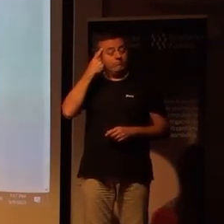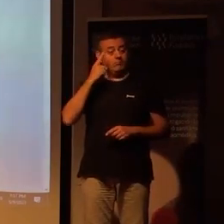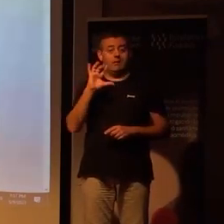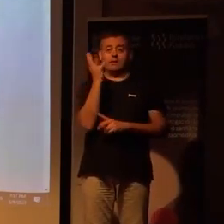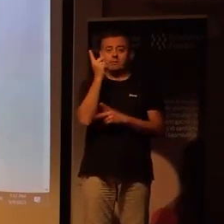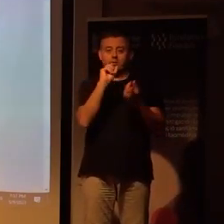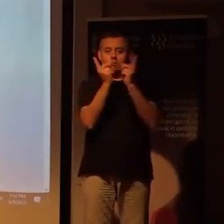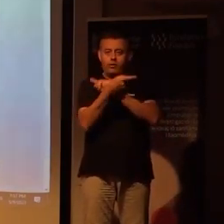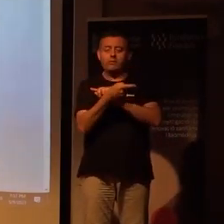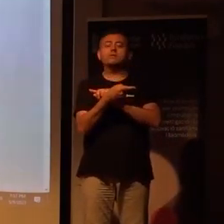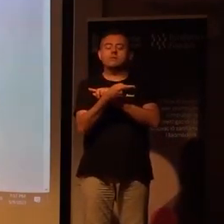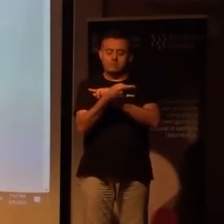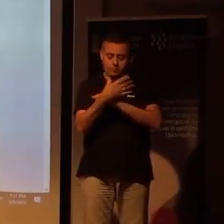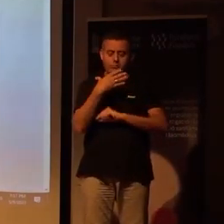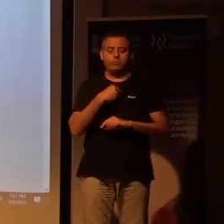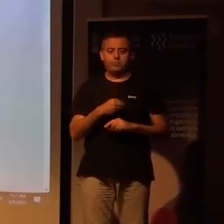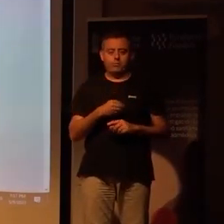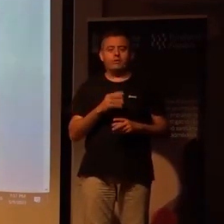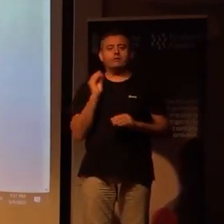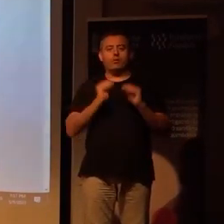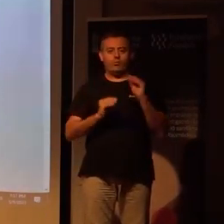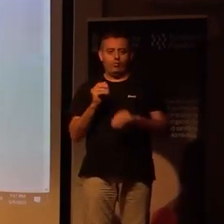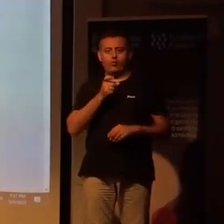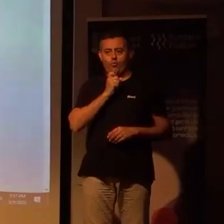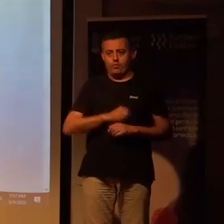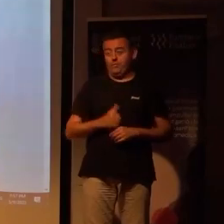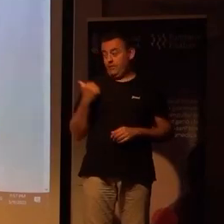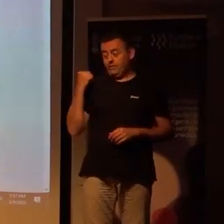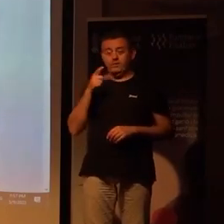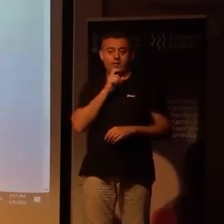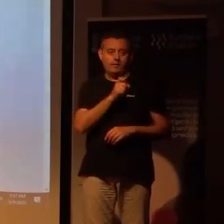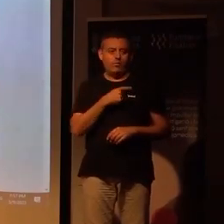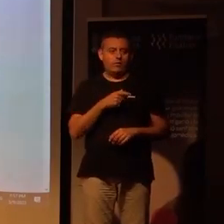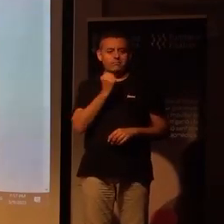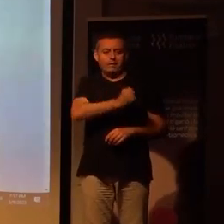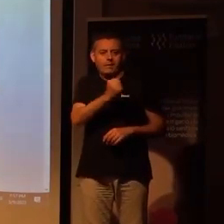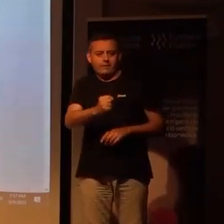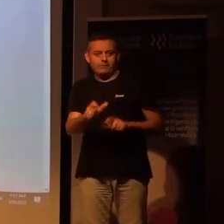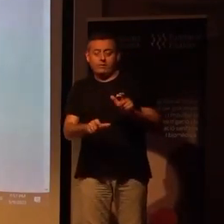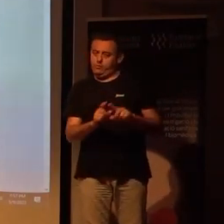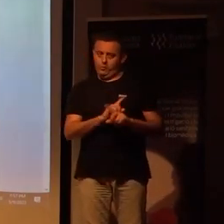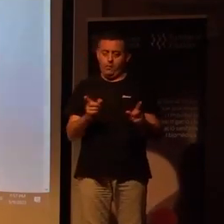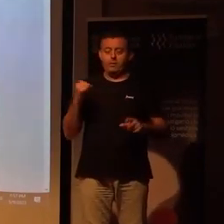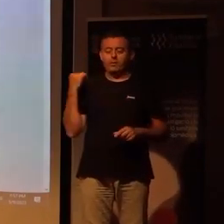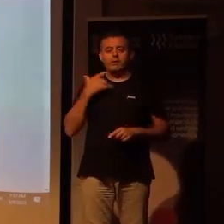and I am not referring to the population control policies that this man proposed, but to his favourite hobby, because it turns out that when this man